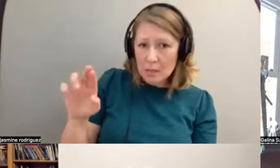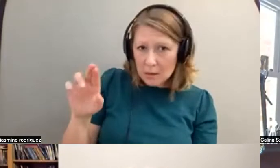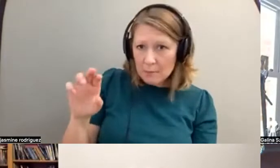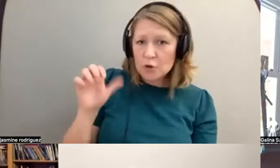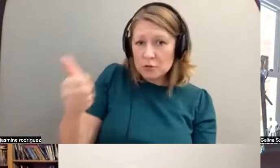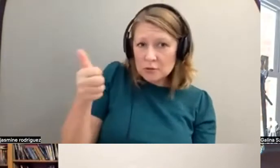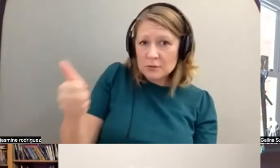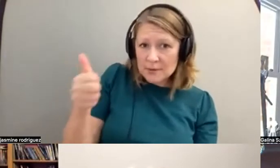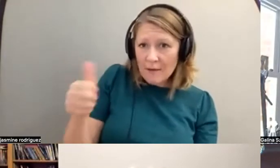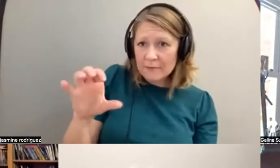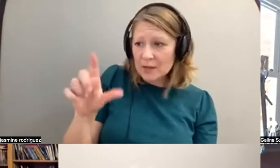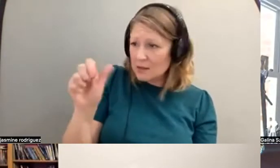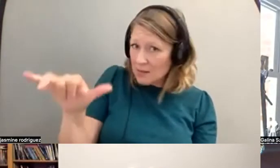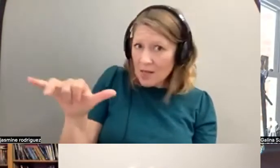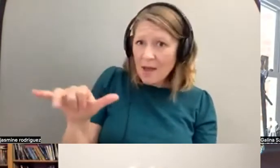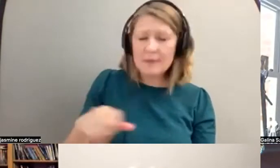Yes. So uh...